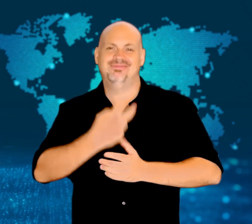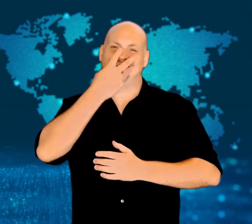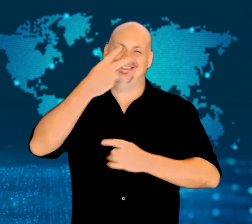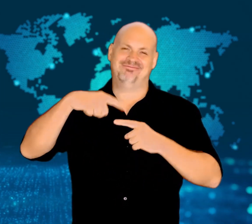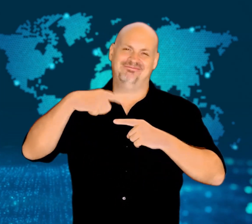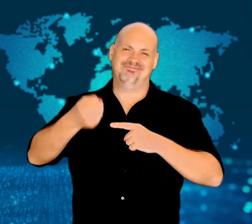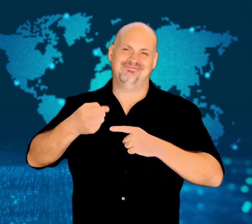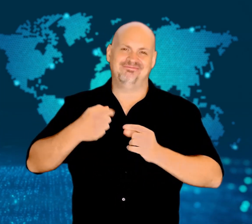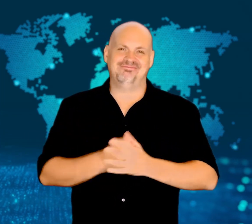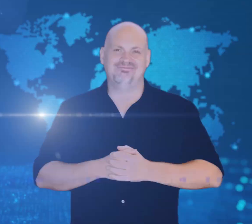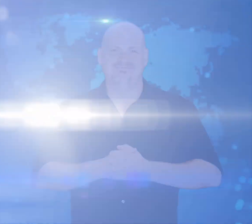See you next time!